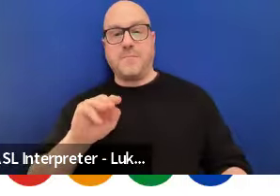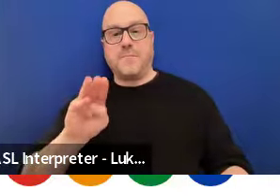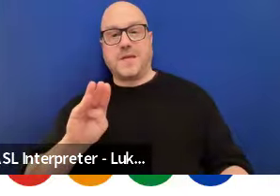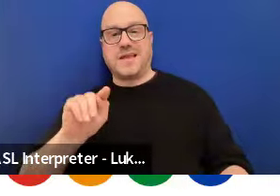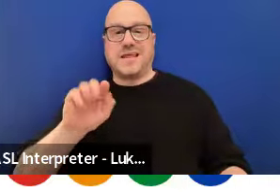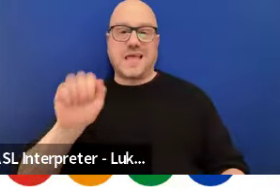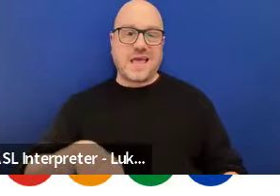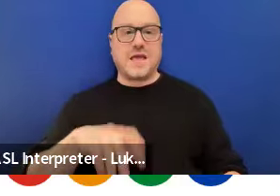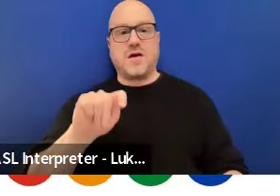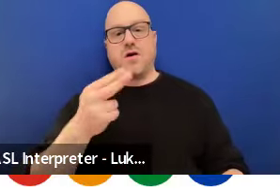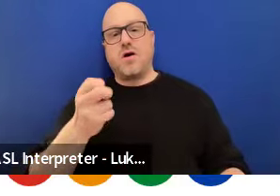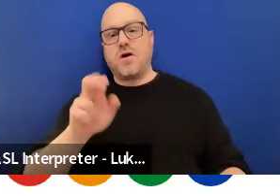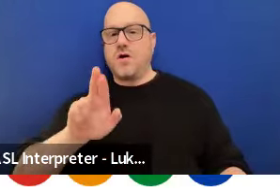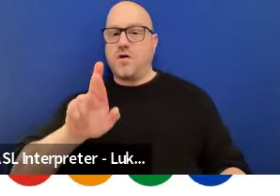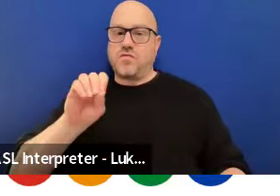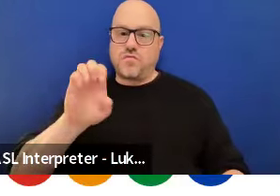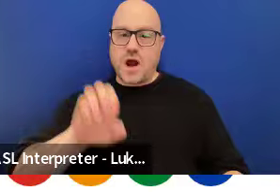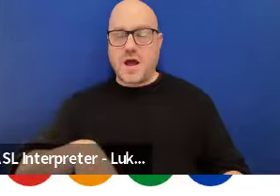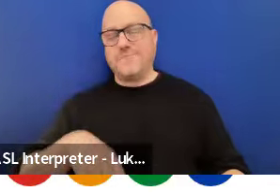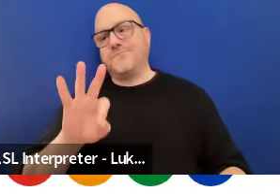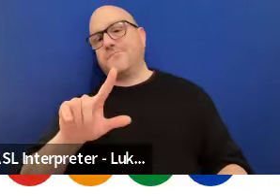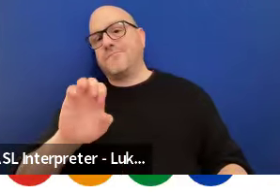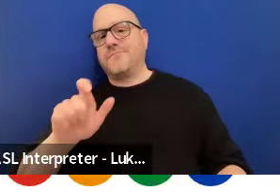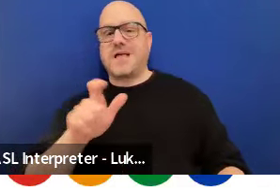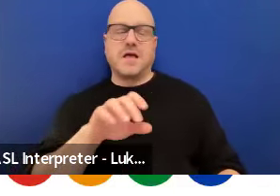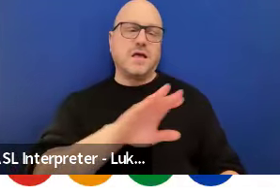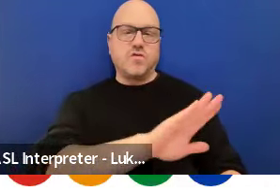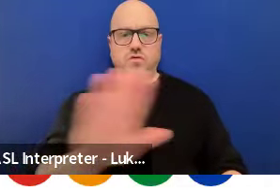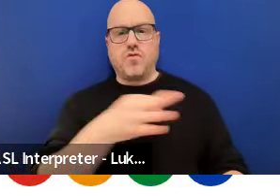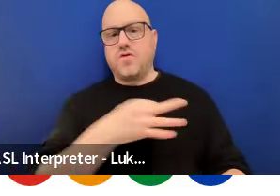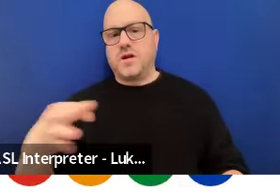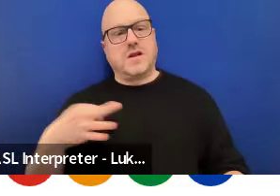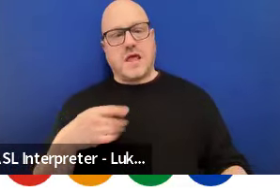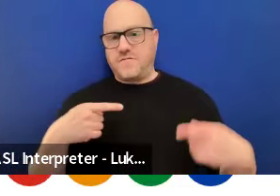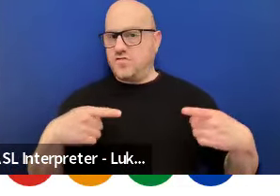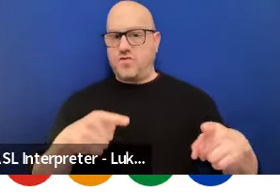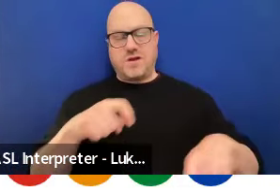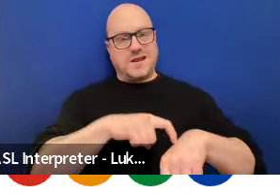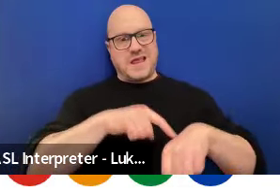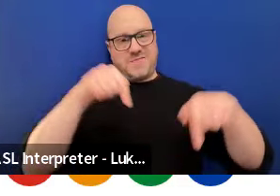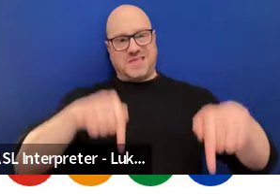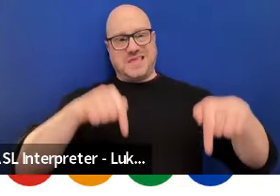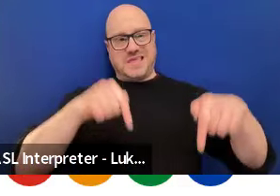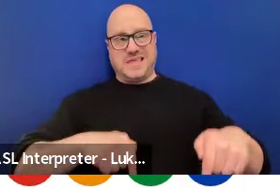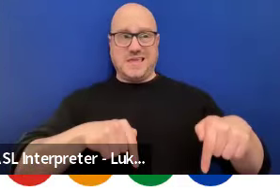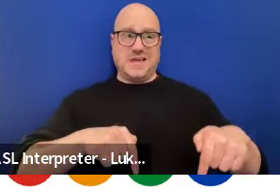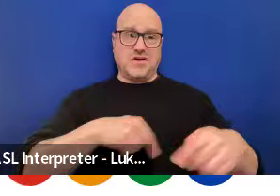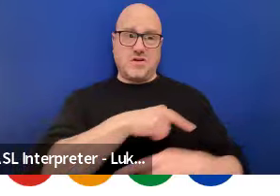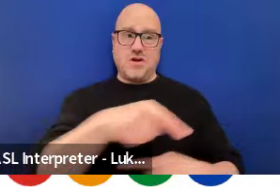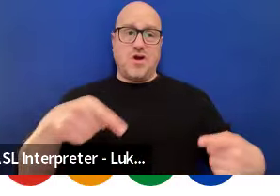I JUST WANTED TO THANK MEMBERS OF THE MBTA, THE RIDE, THE FLEX , AND YOUR STAFF.